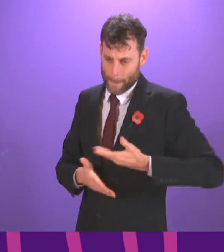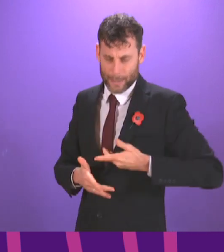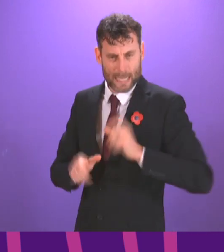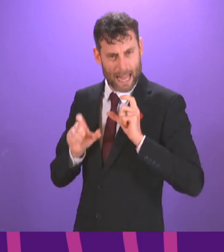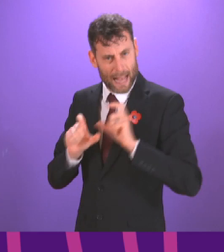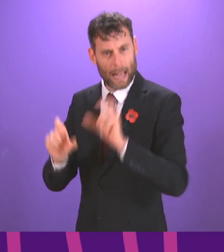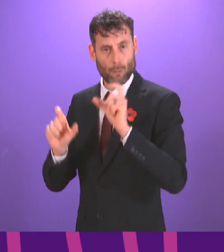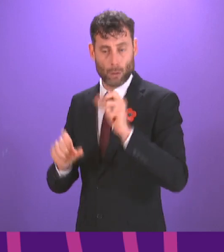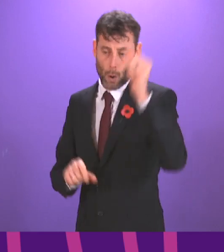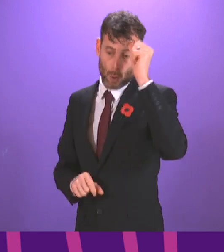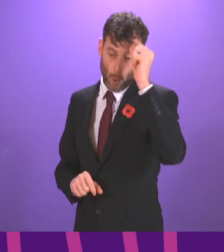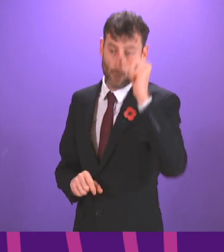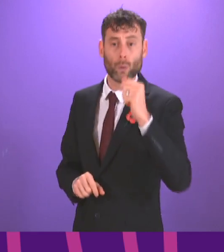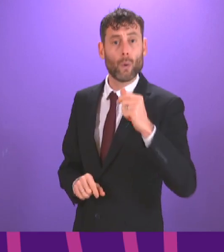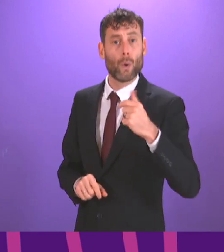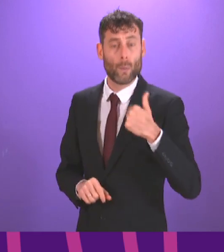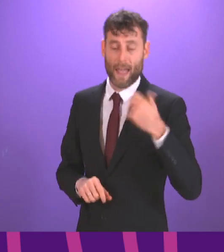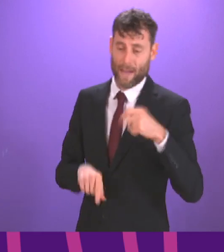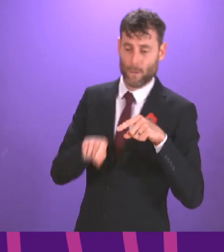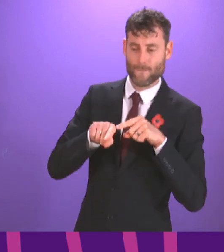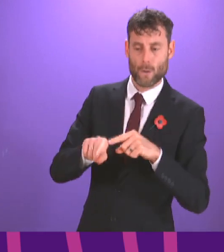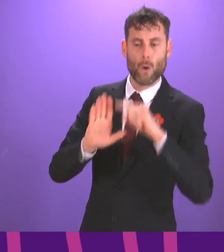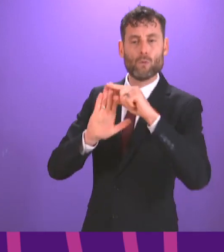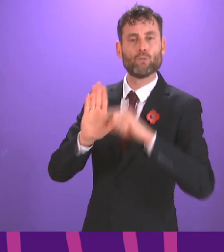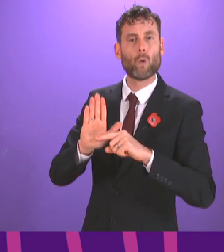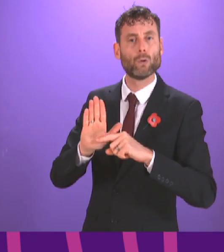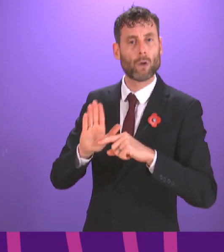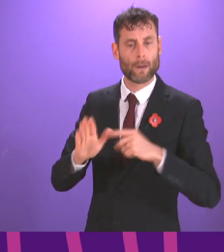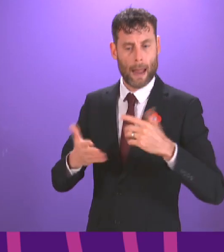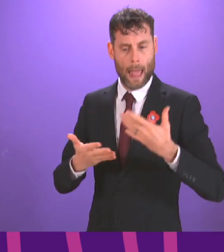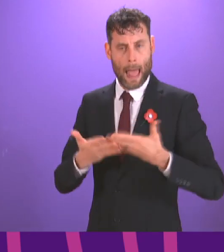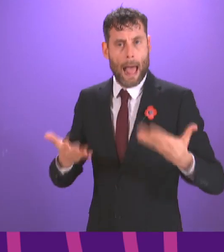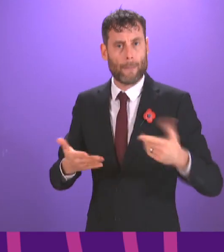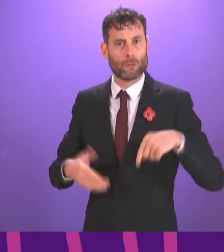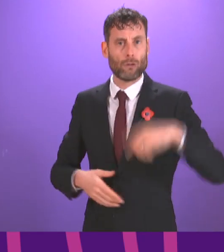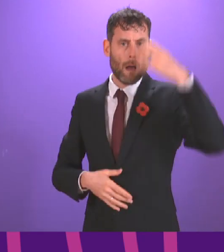recognising the need for us to remain in line with state aid regulations and overall financial